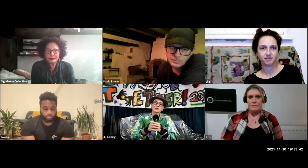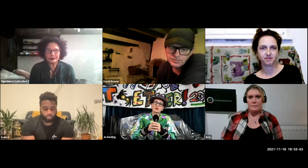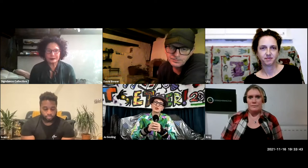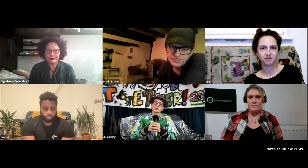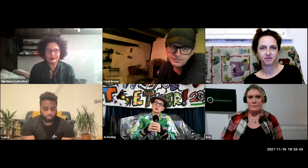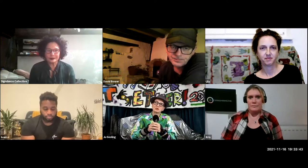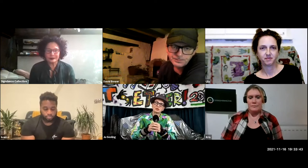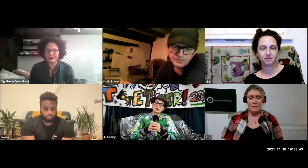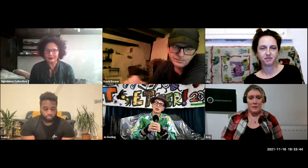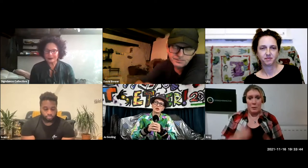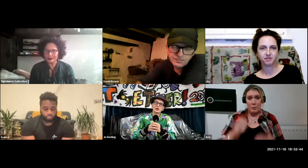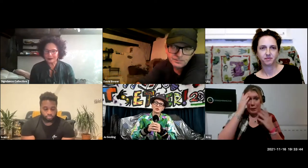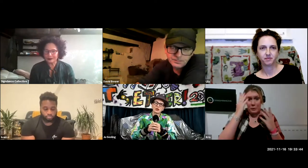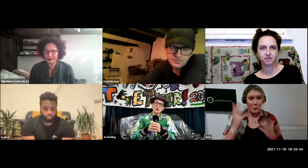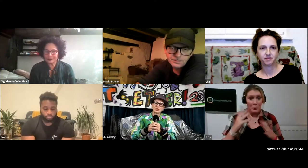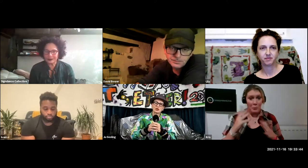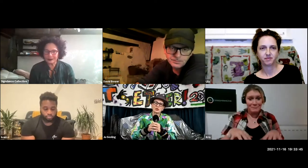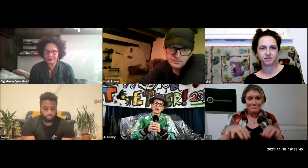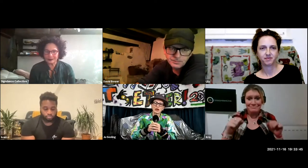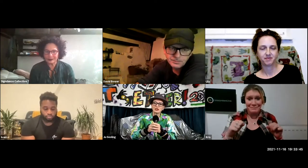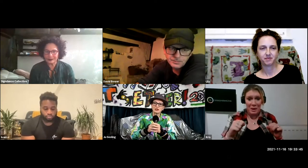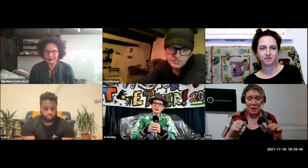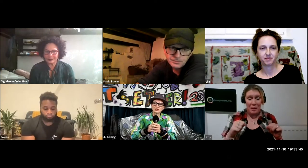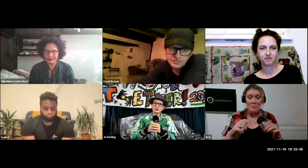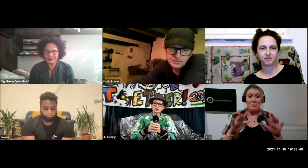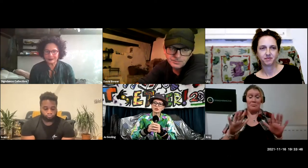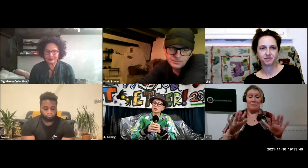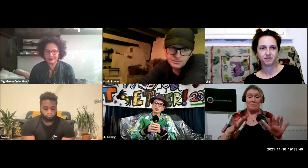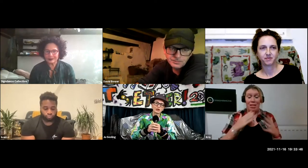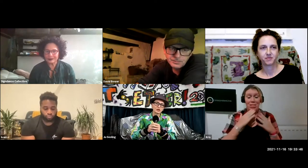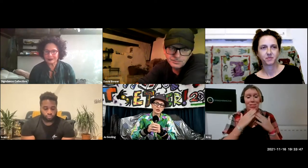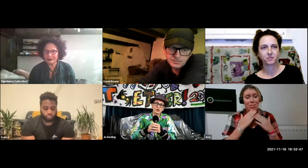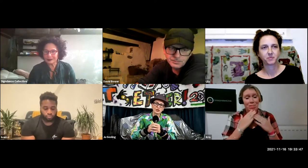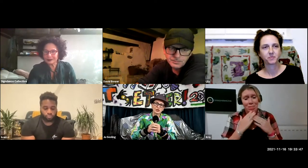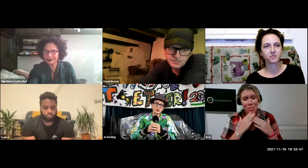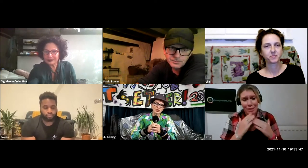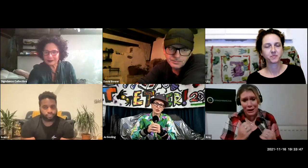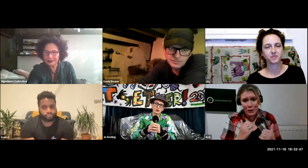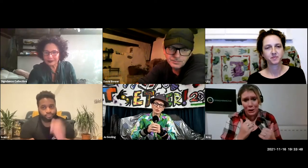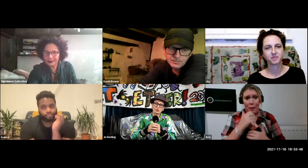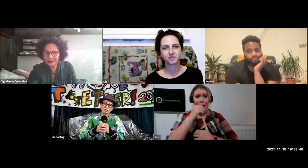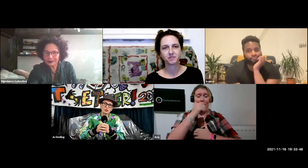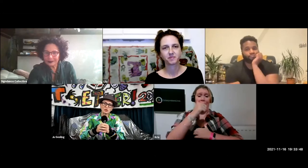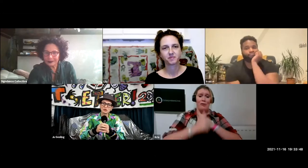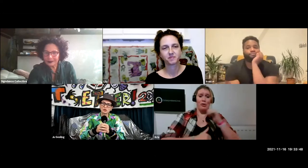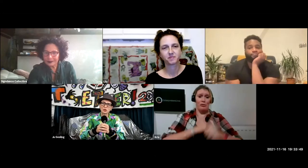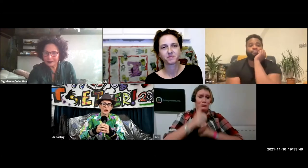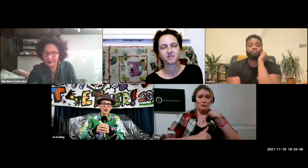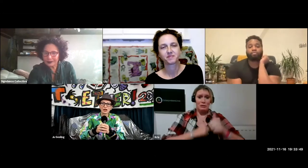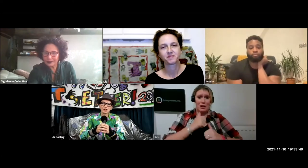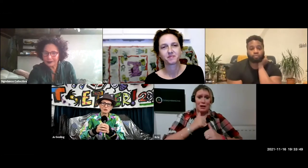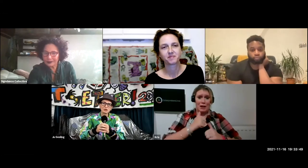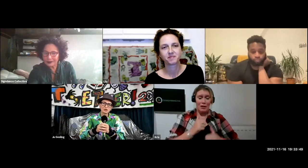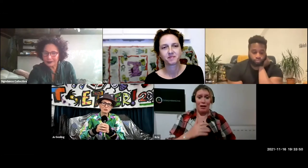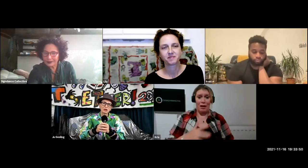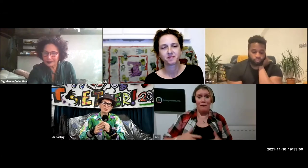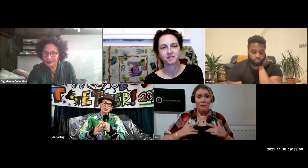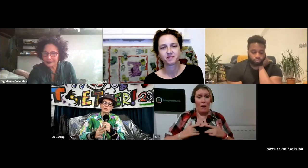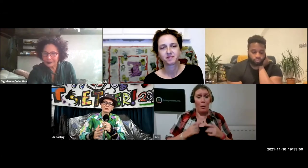the diaspora and we are all diasporaic, we are from somewhere else. Lionel and I called it Oriente Plus and it has stuck.